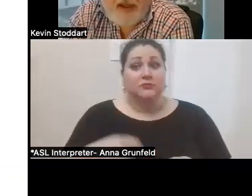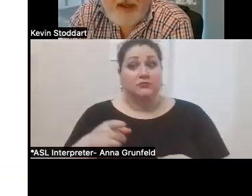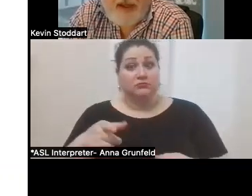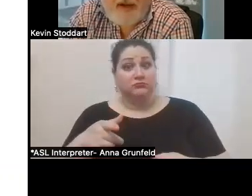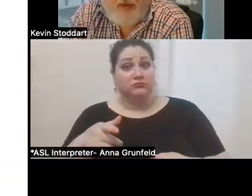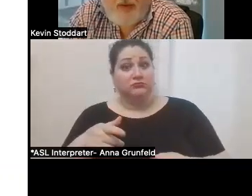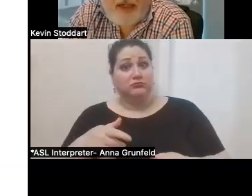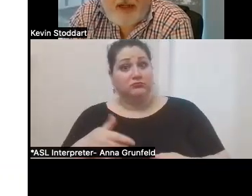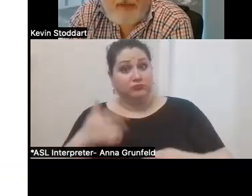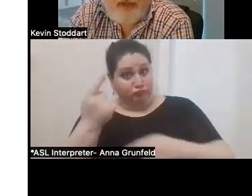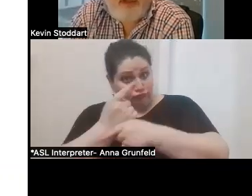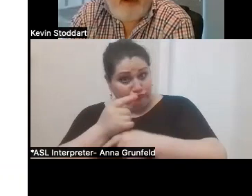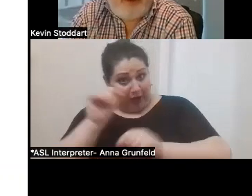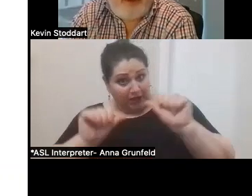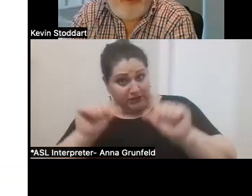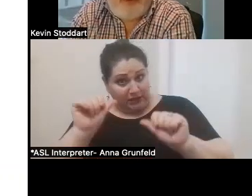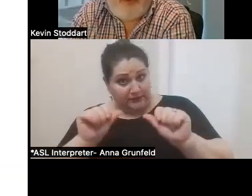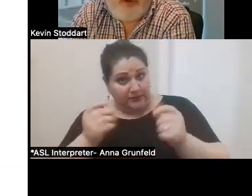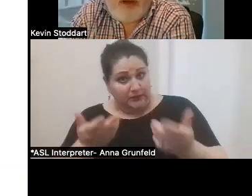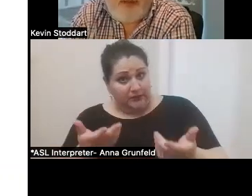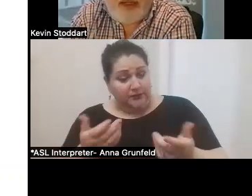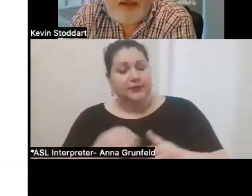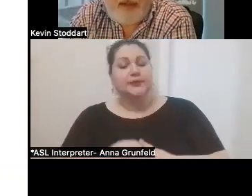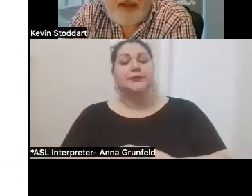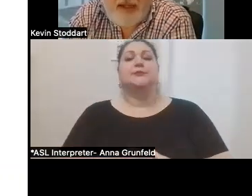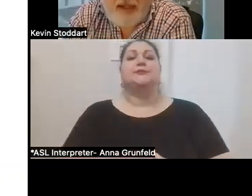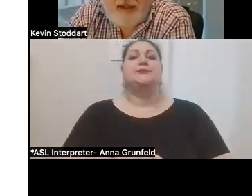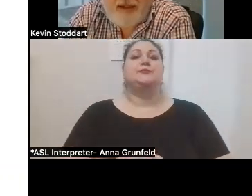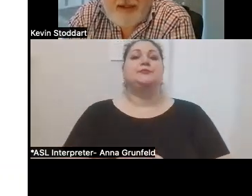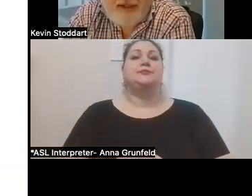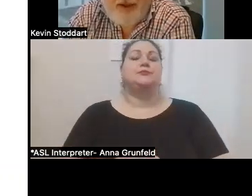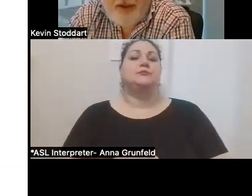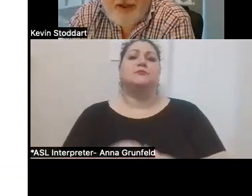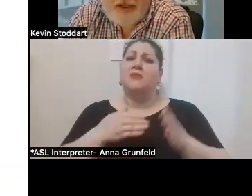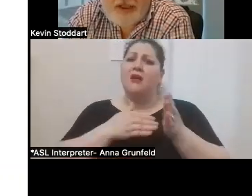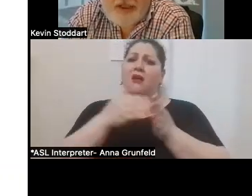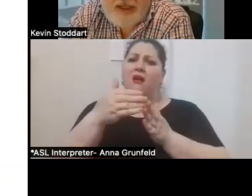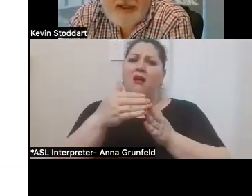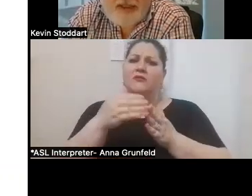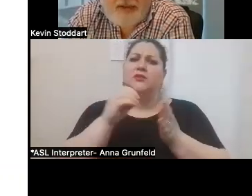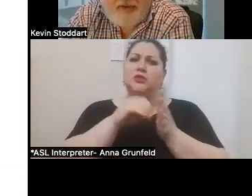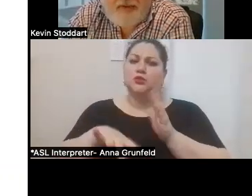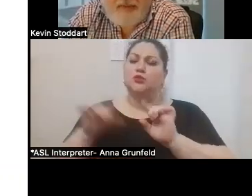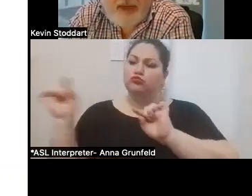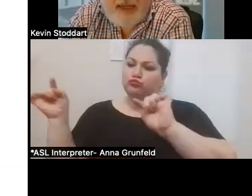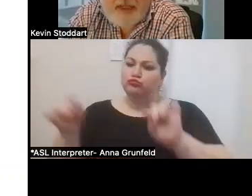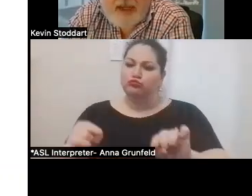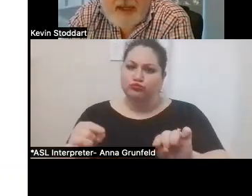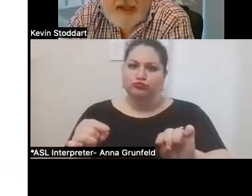Quite often, students will come in and acknowledge that they suffered from anxiety